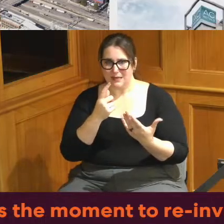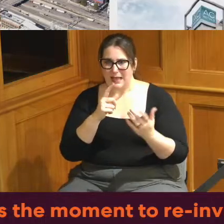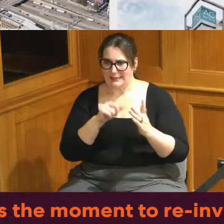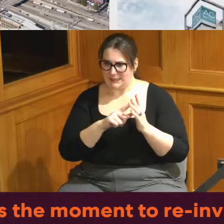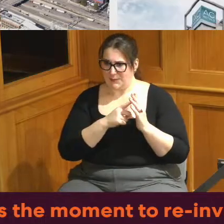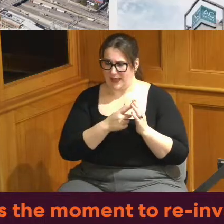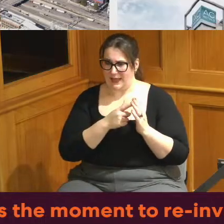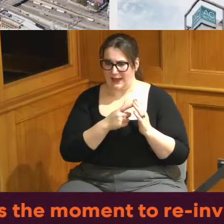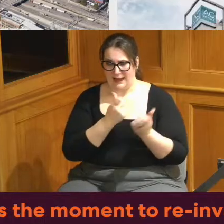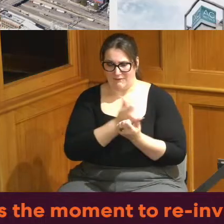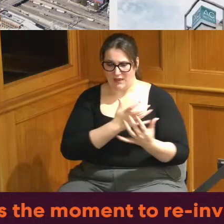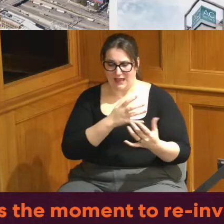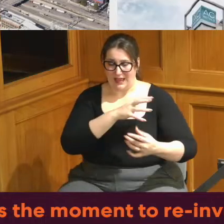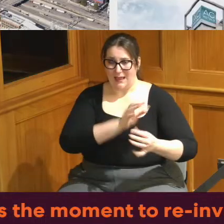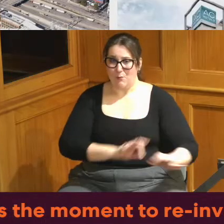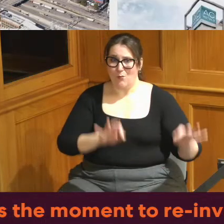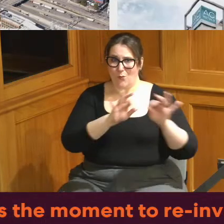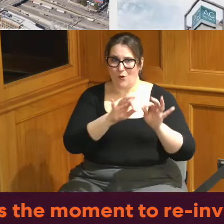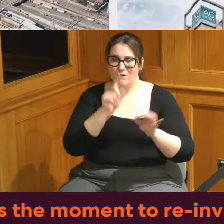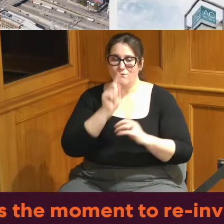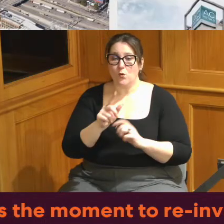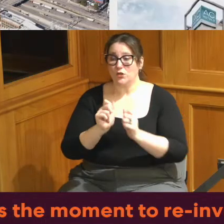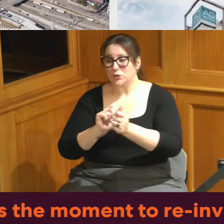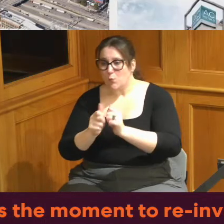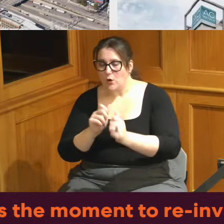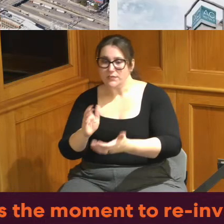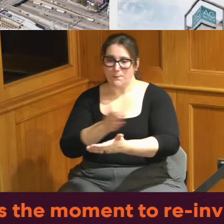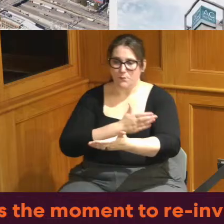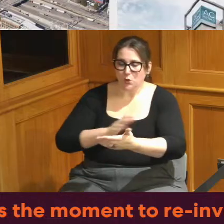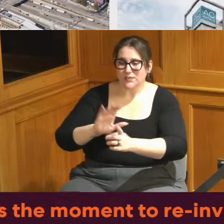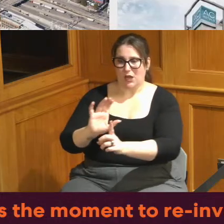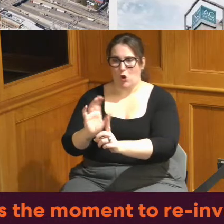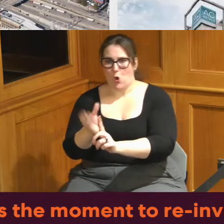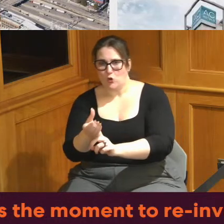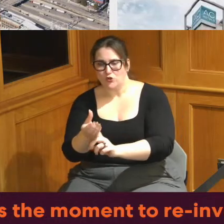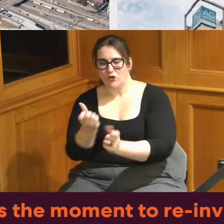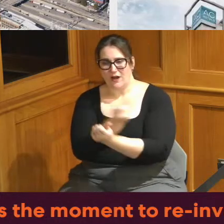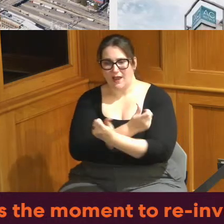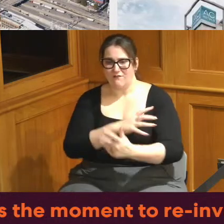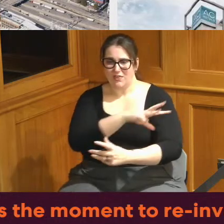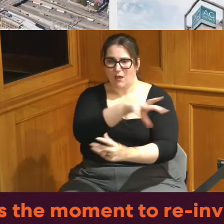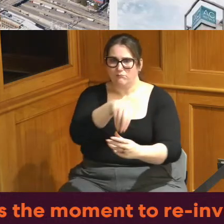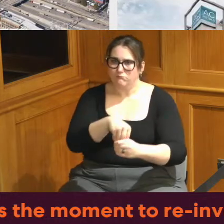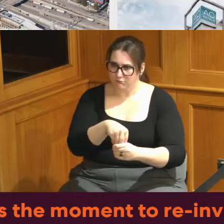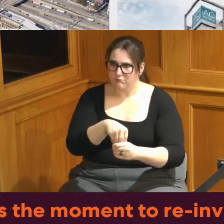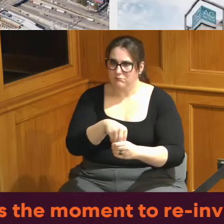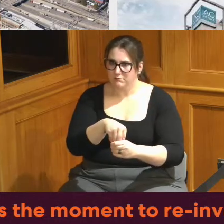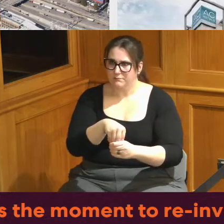assets from a sports perspective, music, cultural perspective, parks perspective.